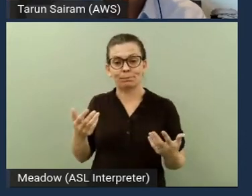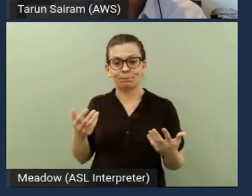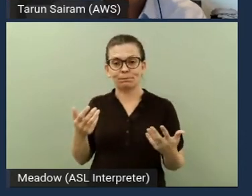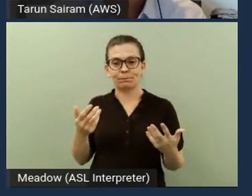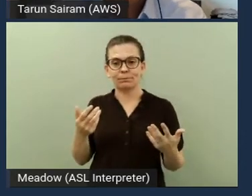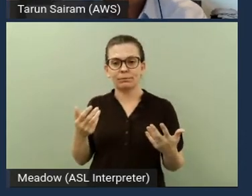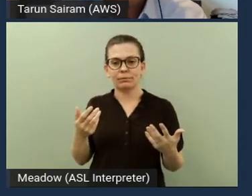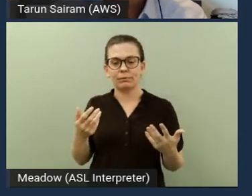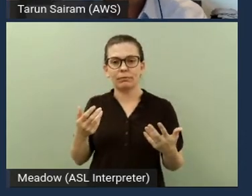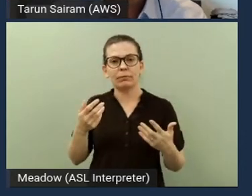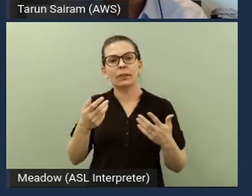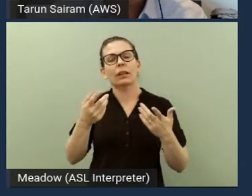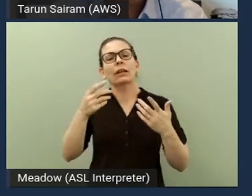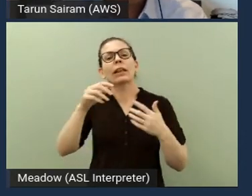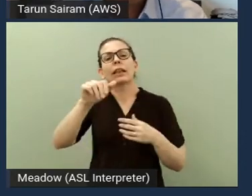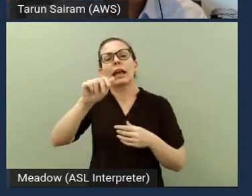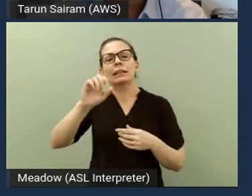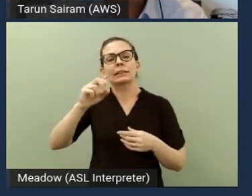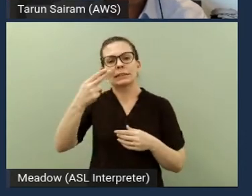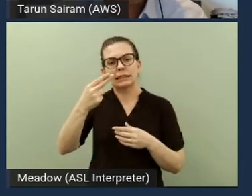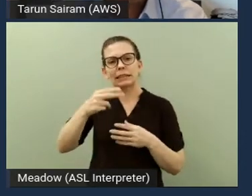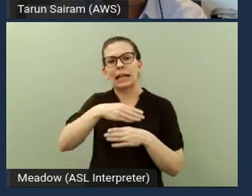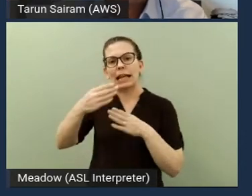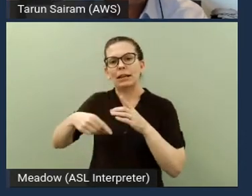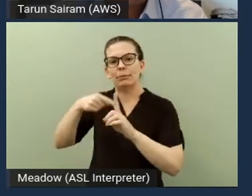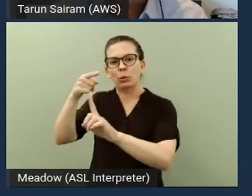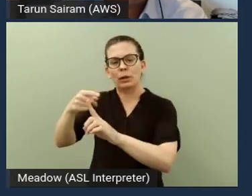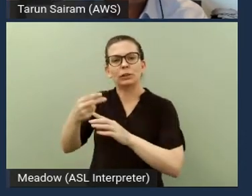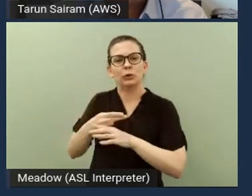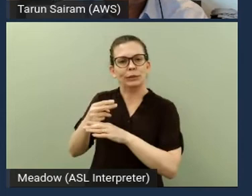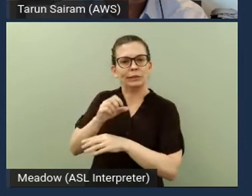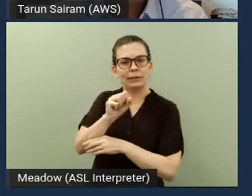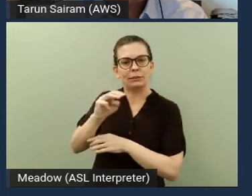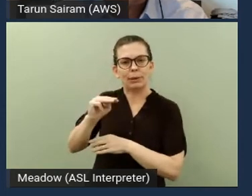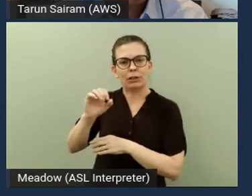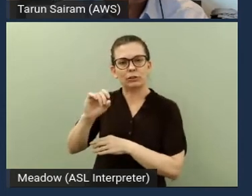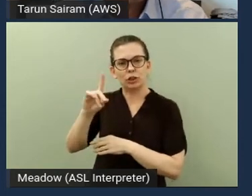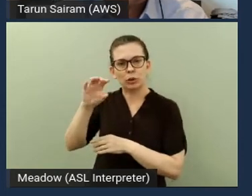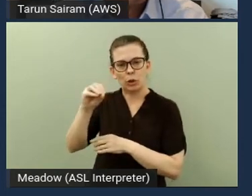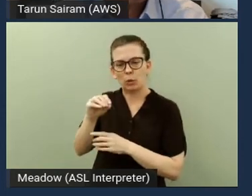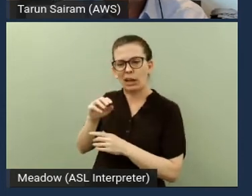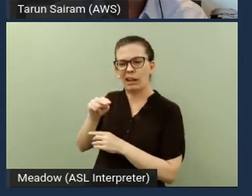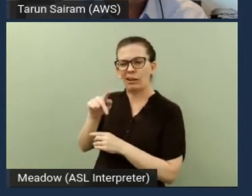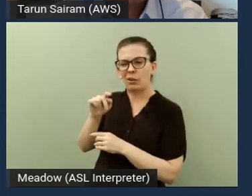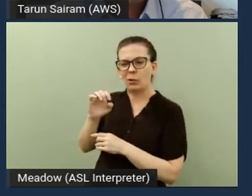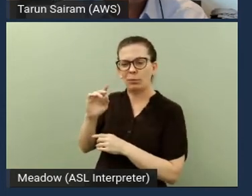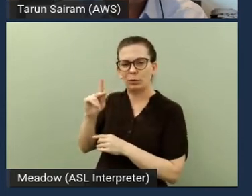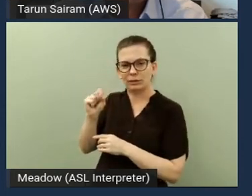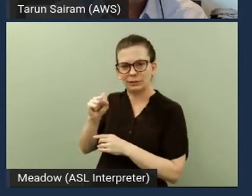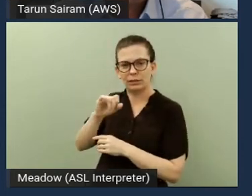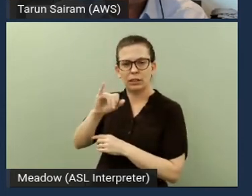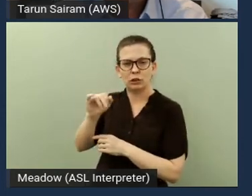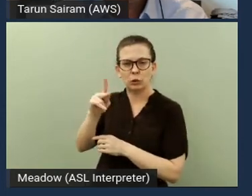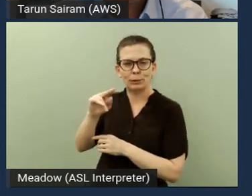asynchronous endpoint through the use of SageMaker Studio, Jupyter Notebooks. And now that endpoint is ready to basically